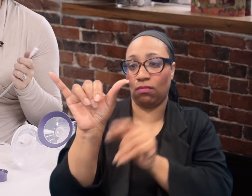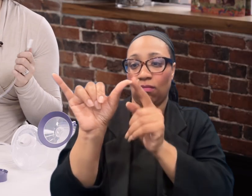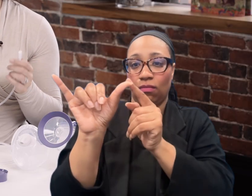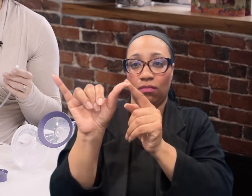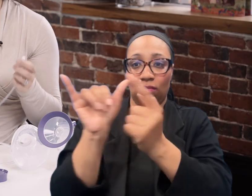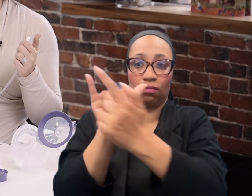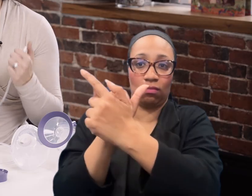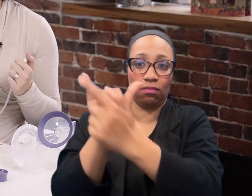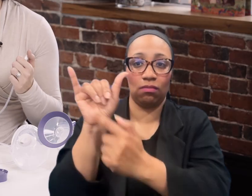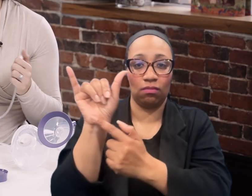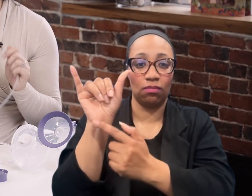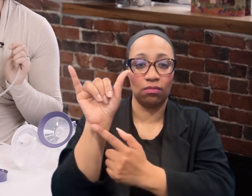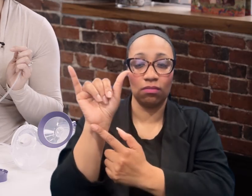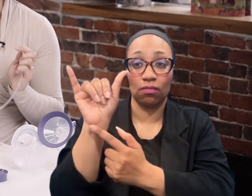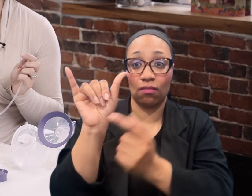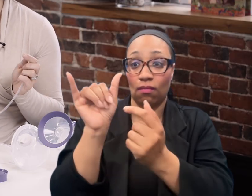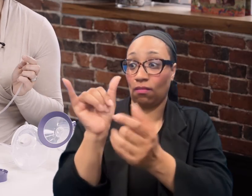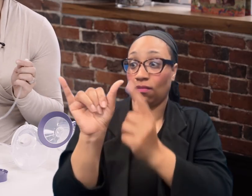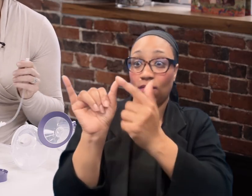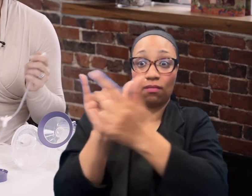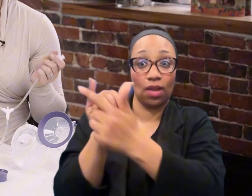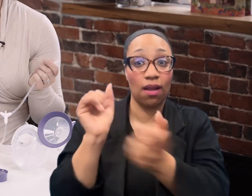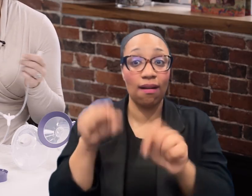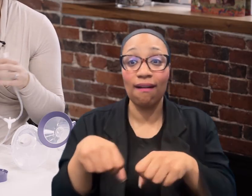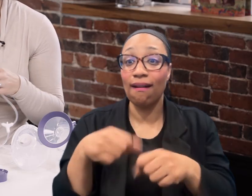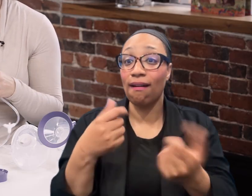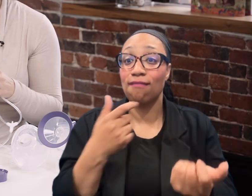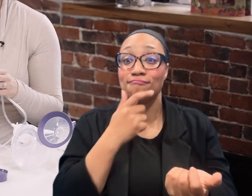So, if you're going to pump both sides or just one. If you're double pumping,